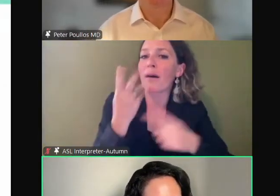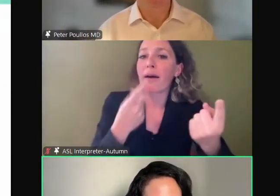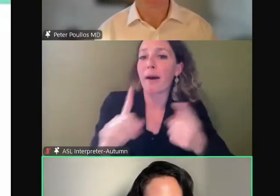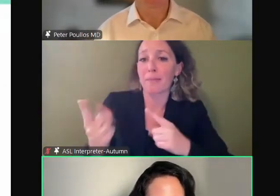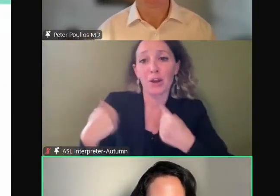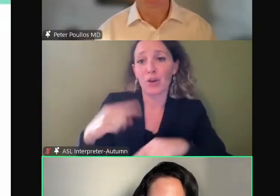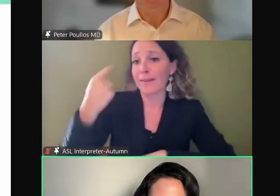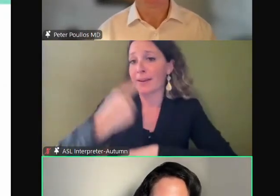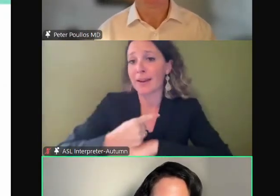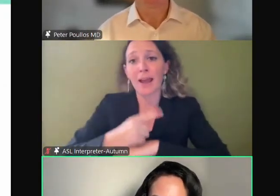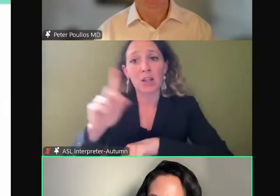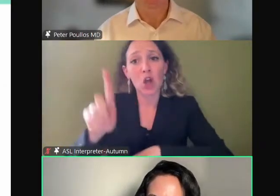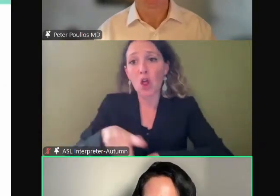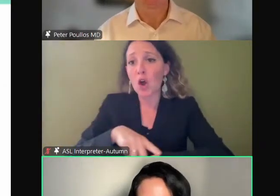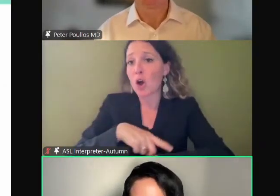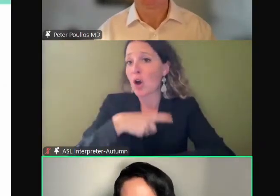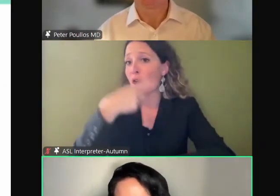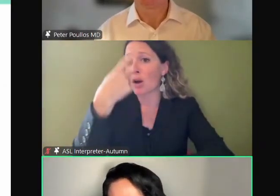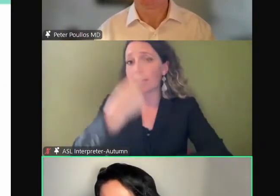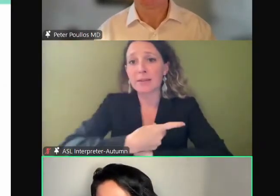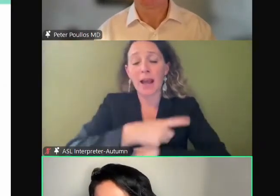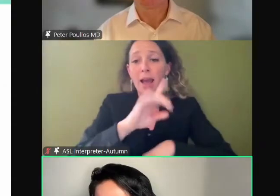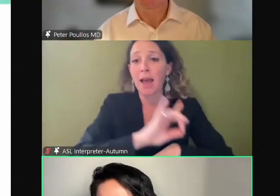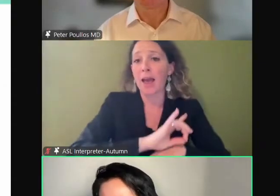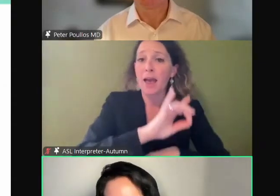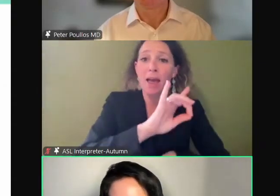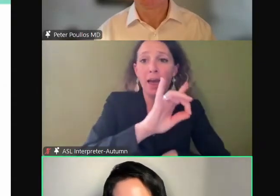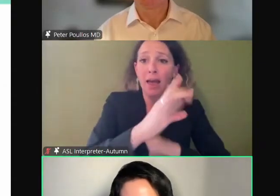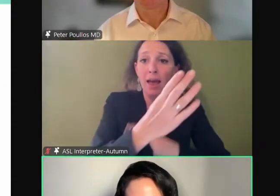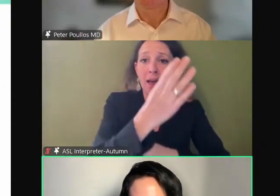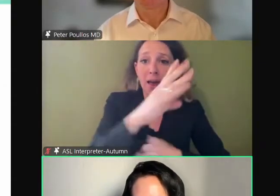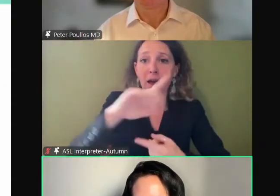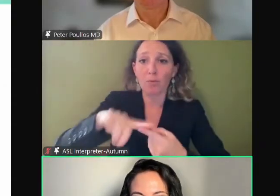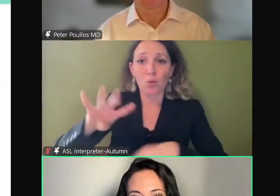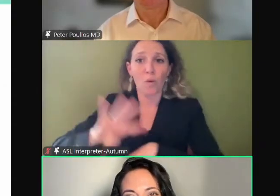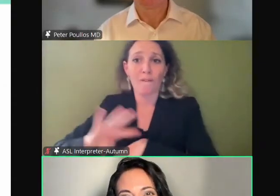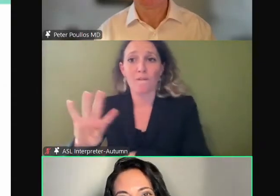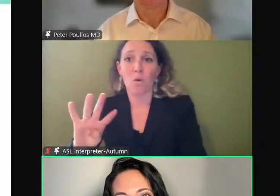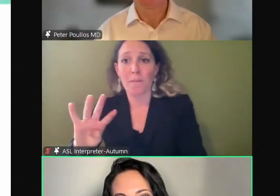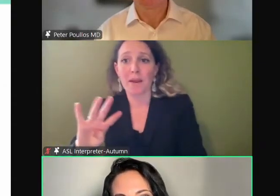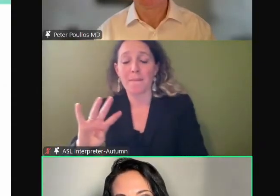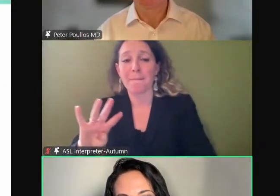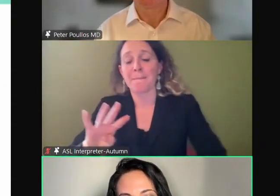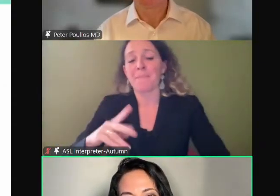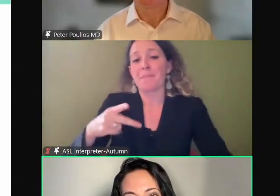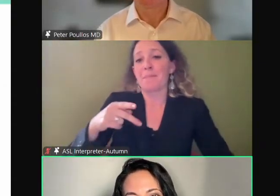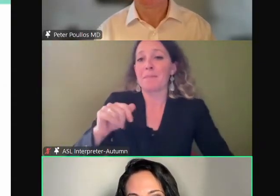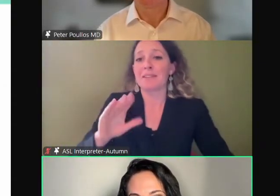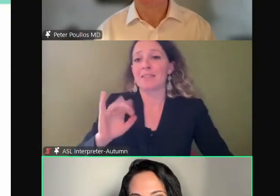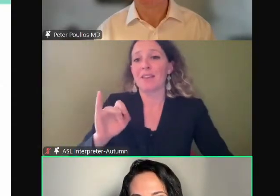we're gonna go from 8 AM Pacific to 4 PM Pacific. And for all our friends and colleagues joining us